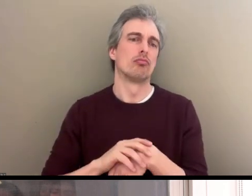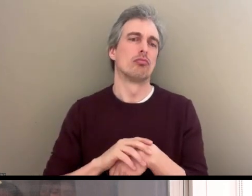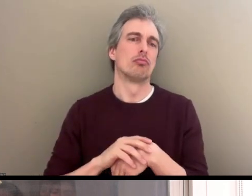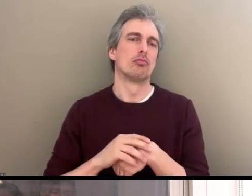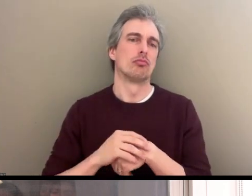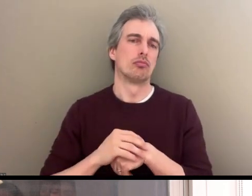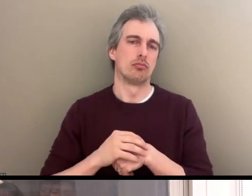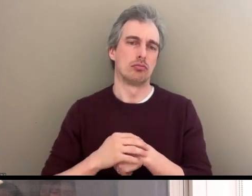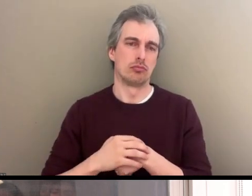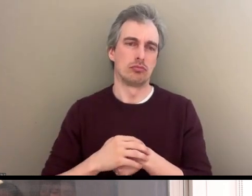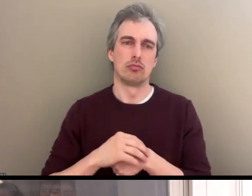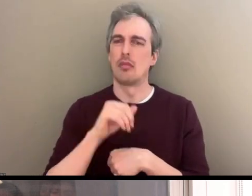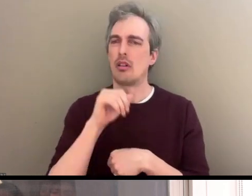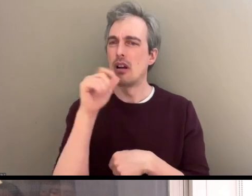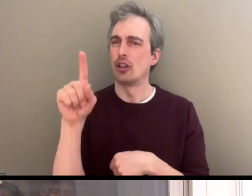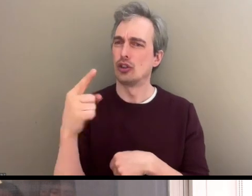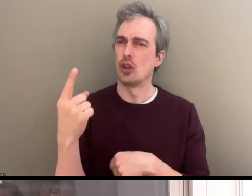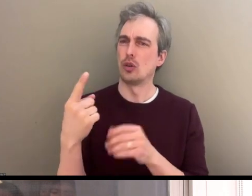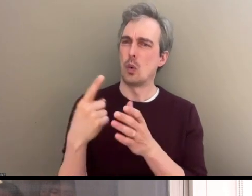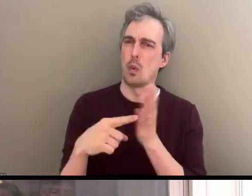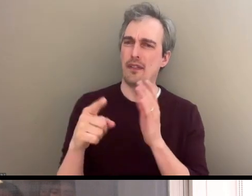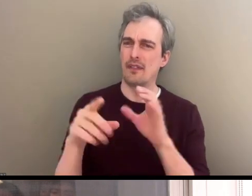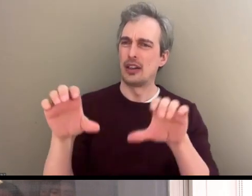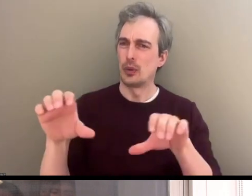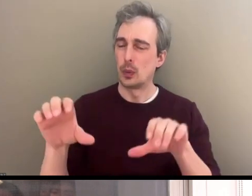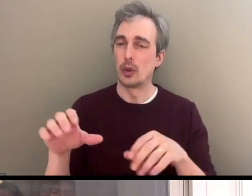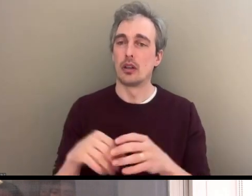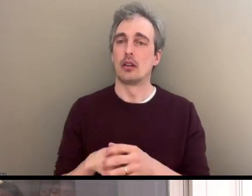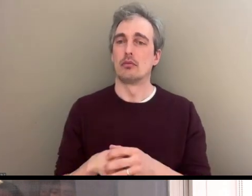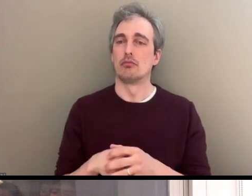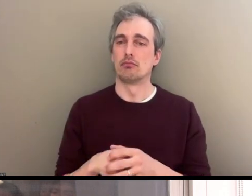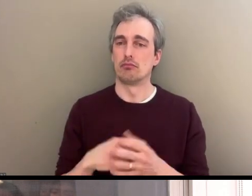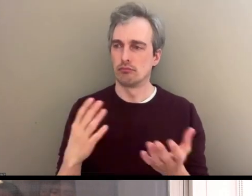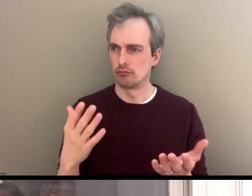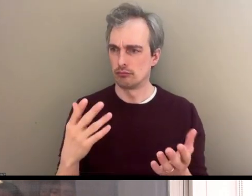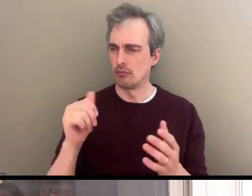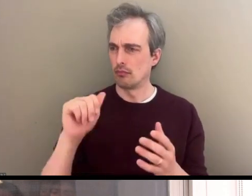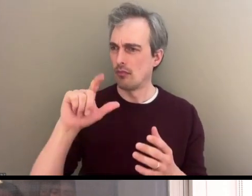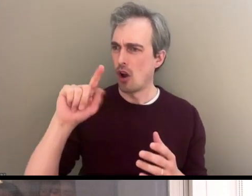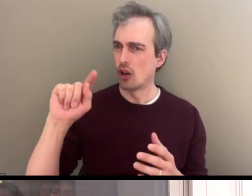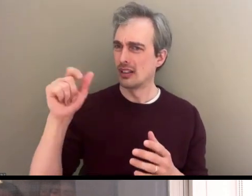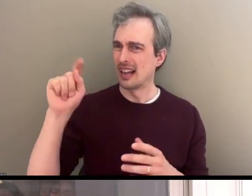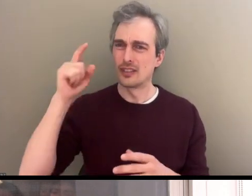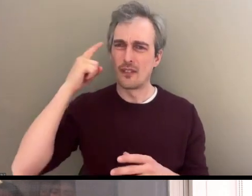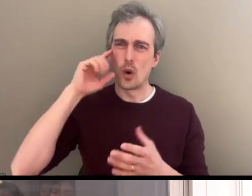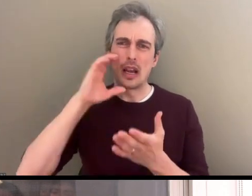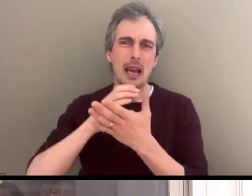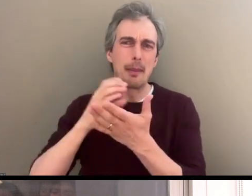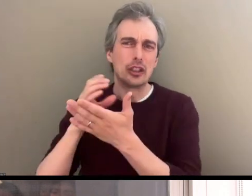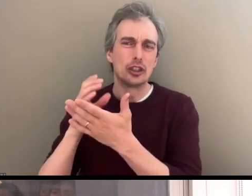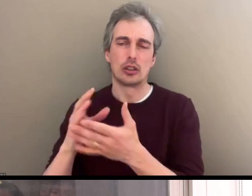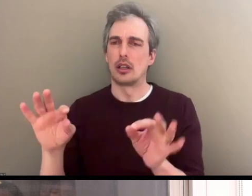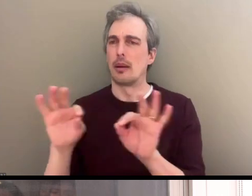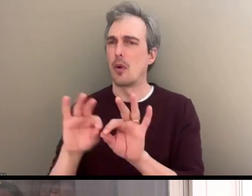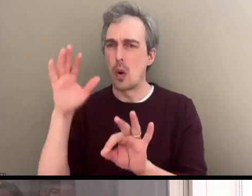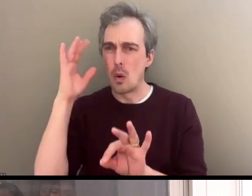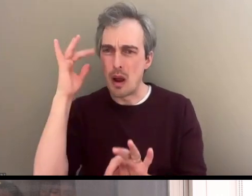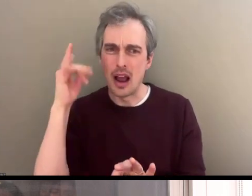But what do the errors mean? What does alternative text for images mean? And why are they important? What is ARIA rules? And why do you need to know that?